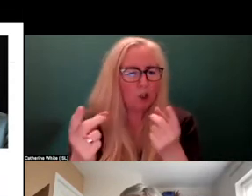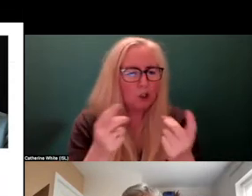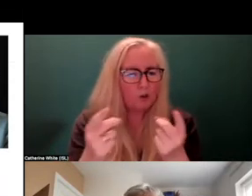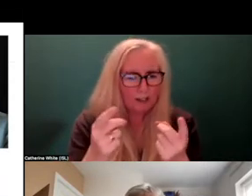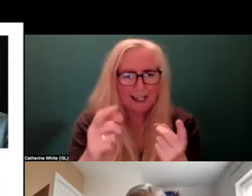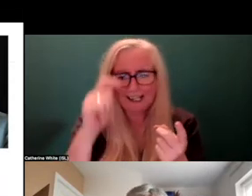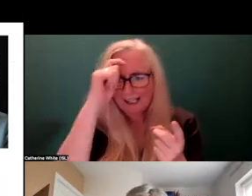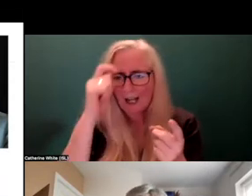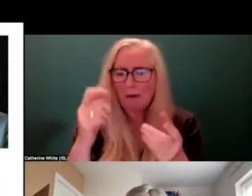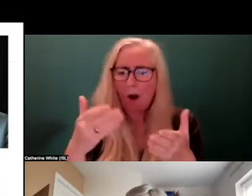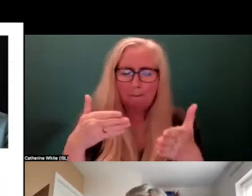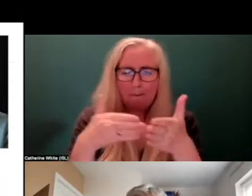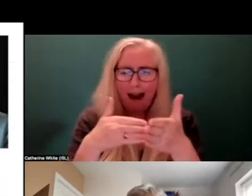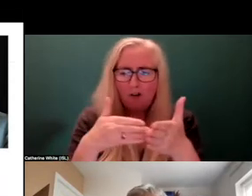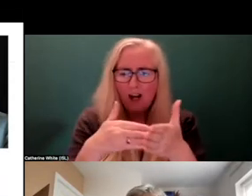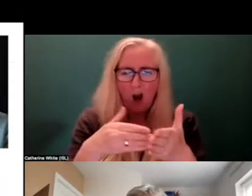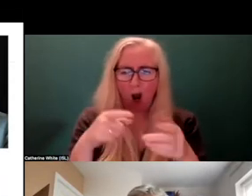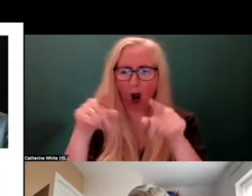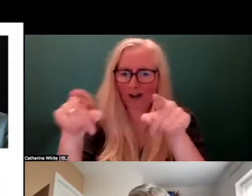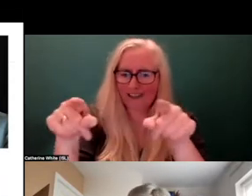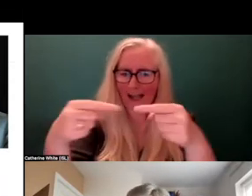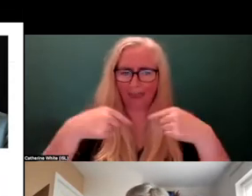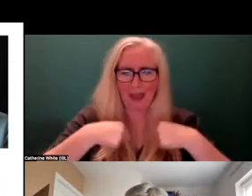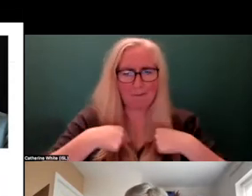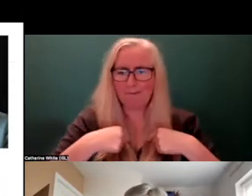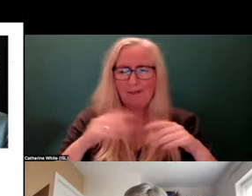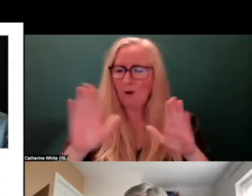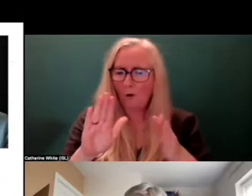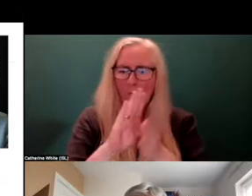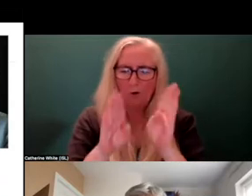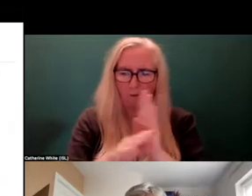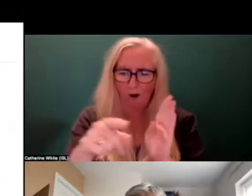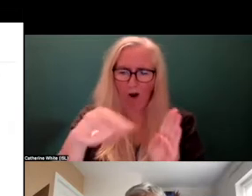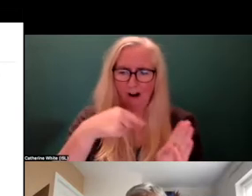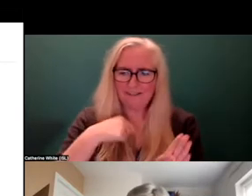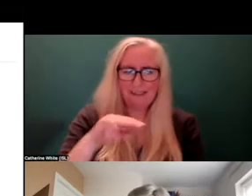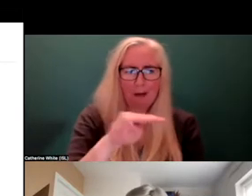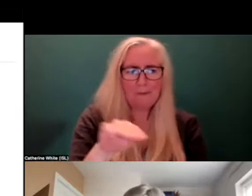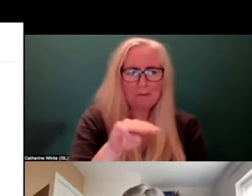need to do is to dissolve the barriers between us and them, and to meet our future selves.